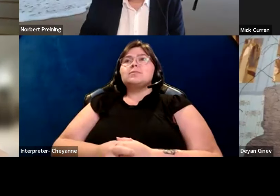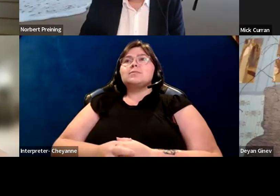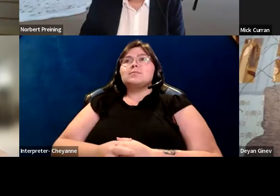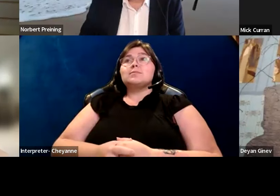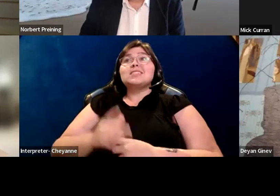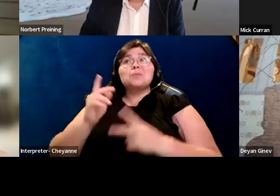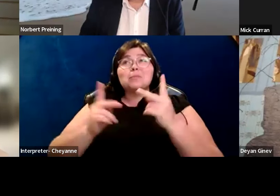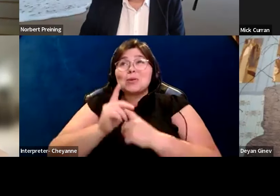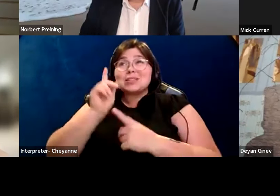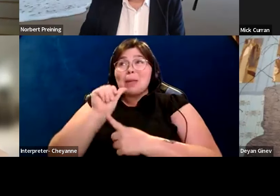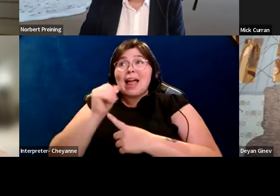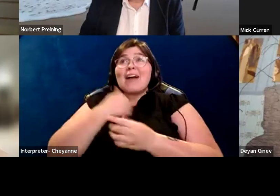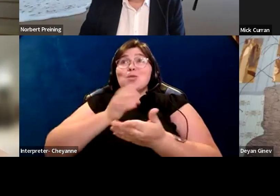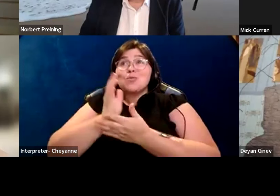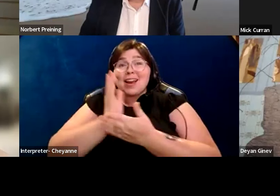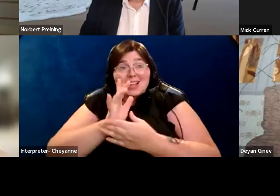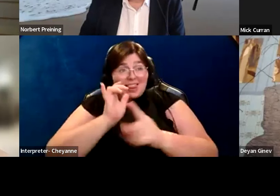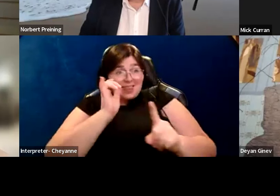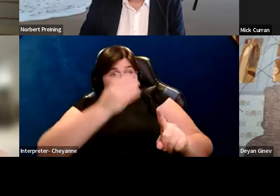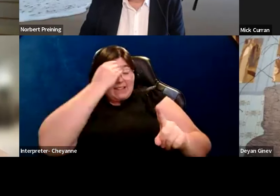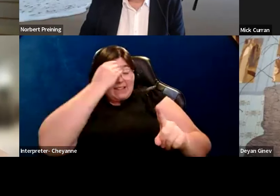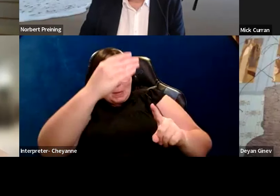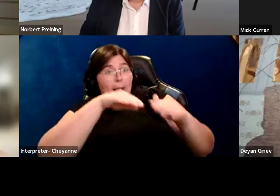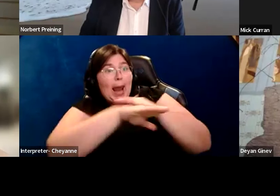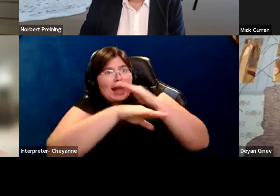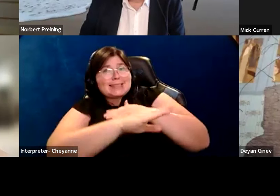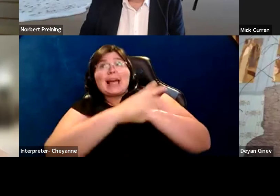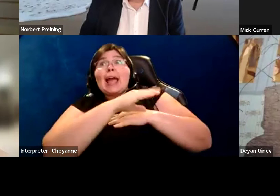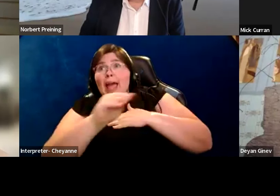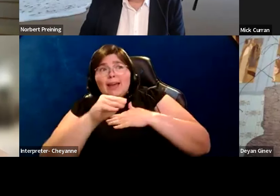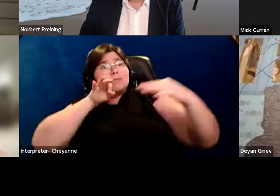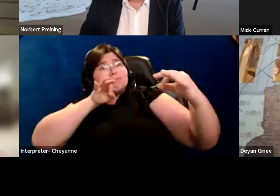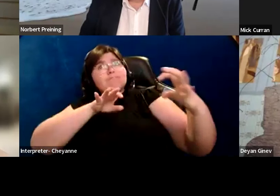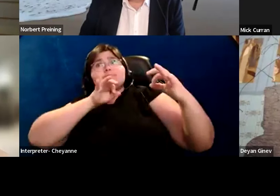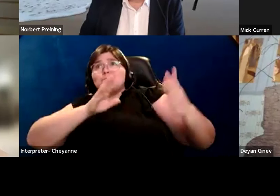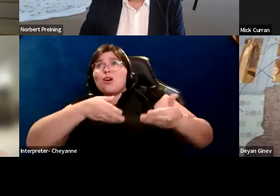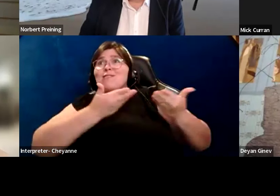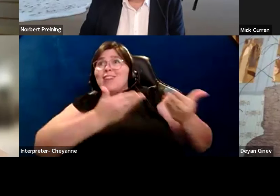to be able to access and have input into that research and information.